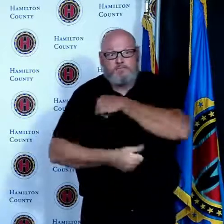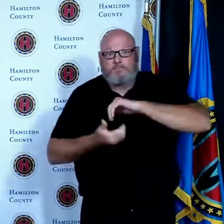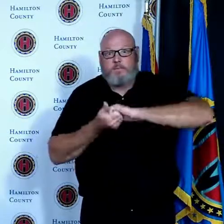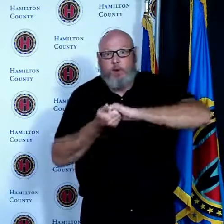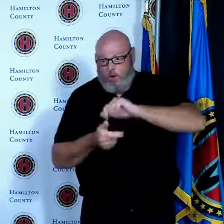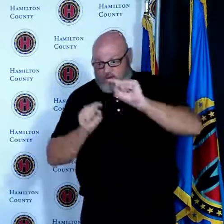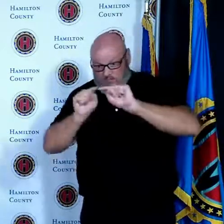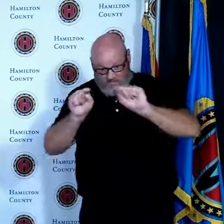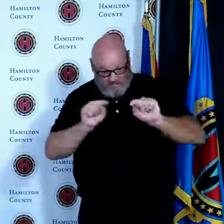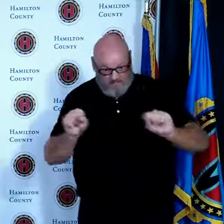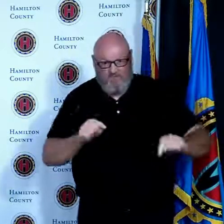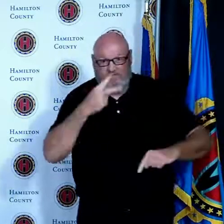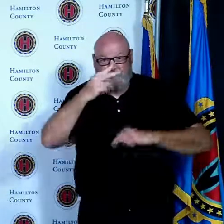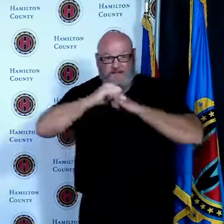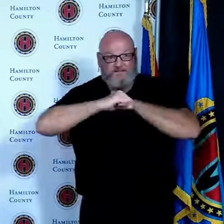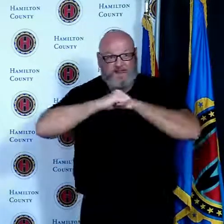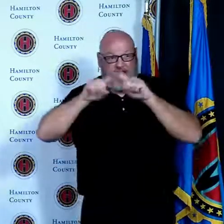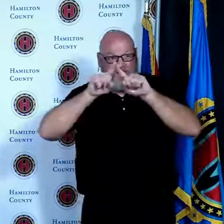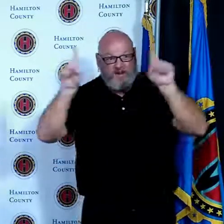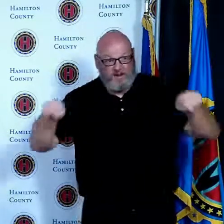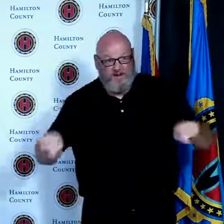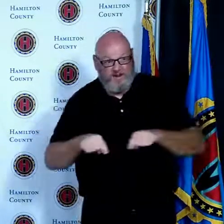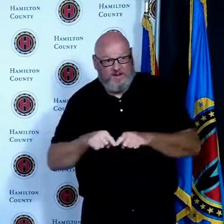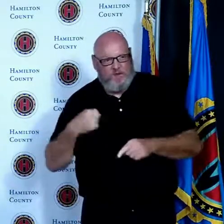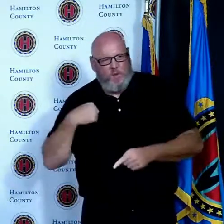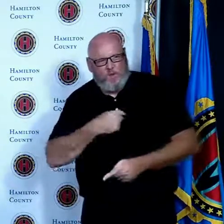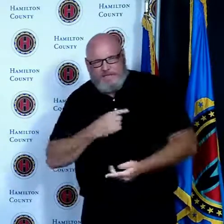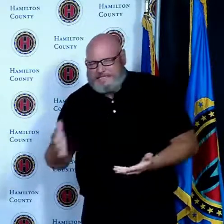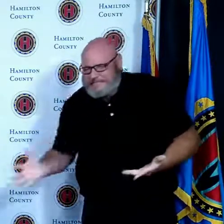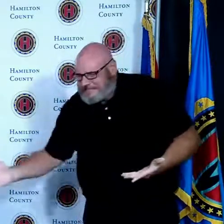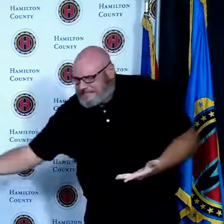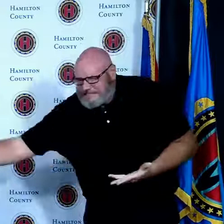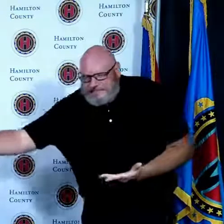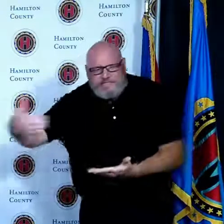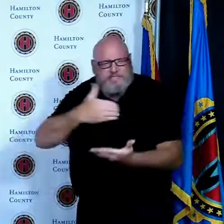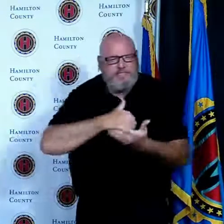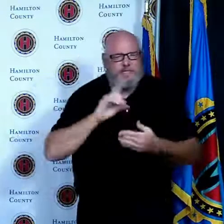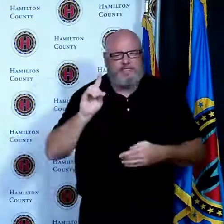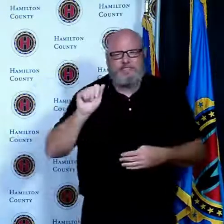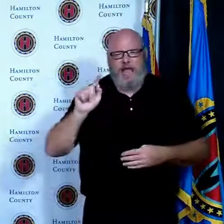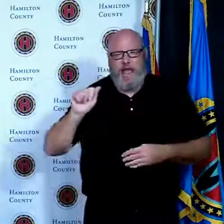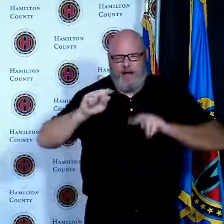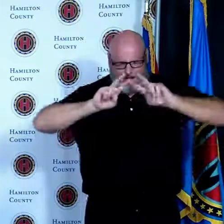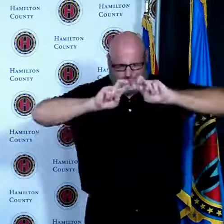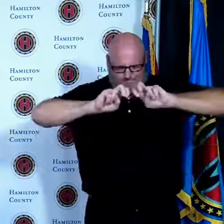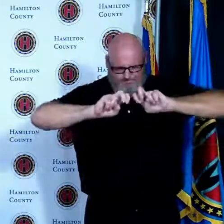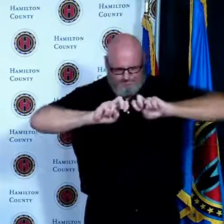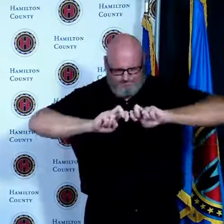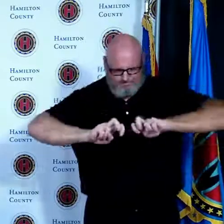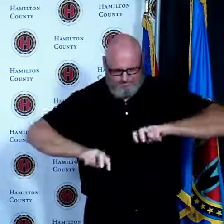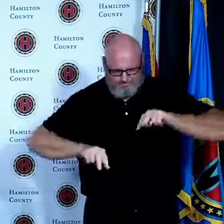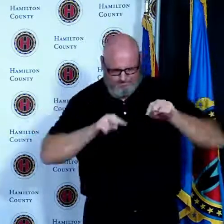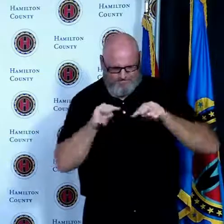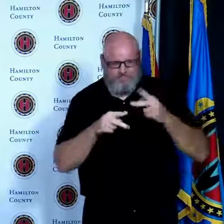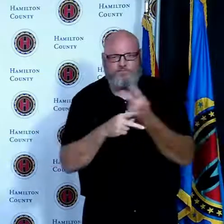data analysis methods and community-focused approaches that will bring testing to the people that need it the most